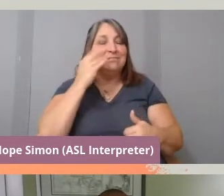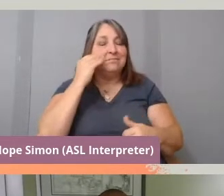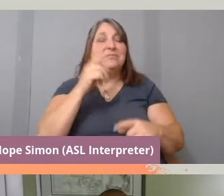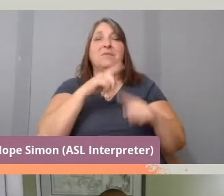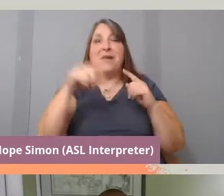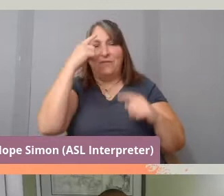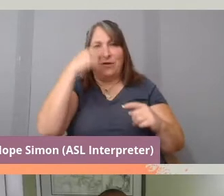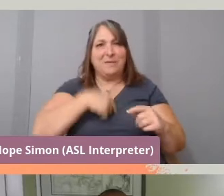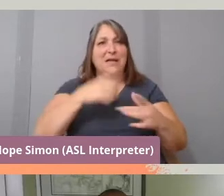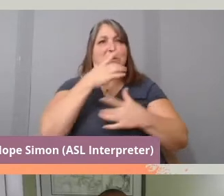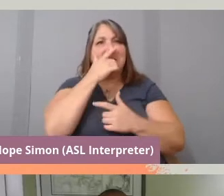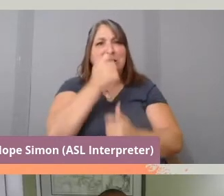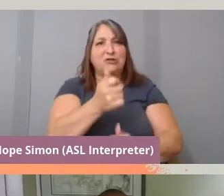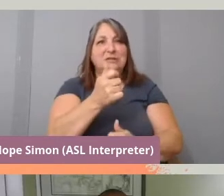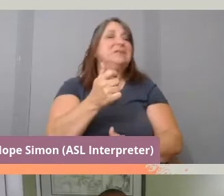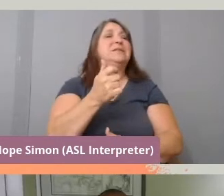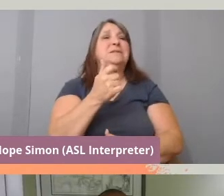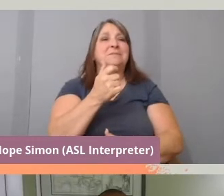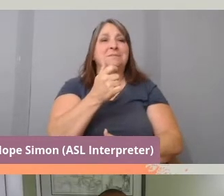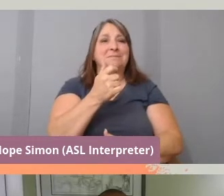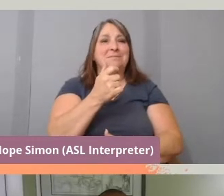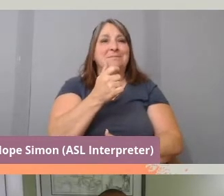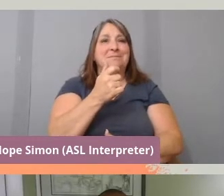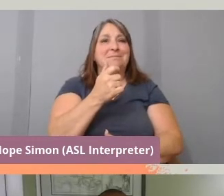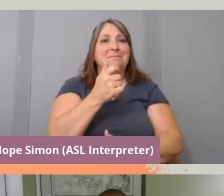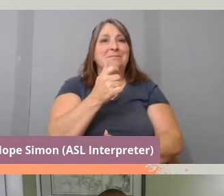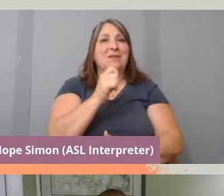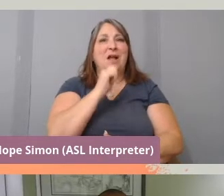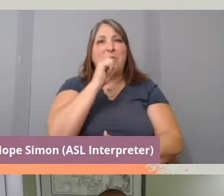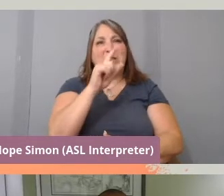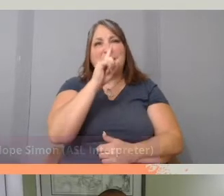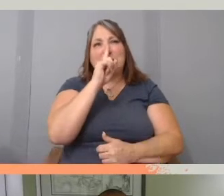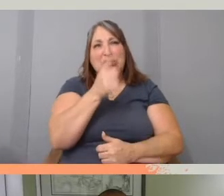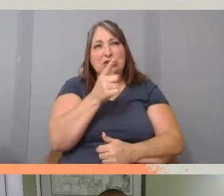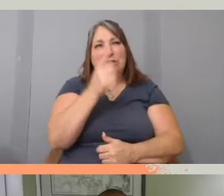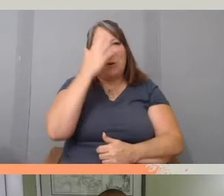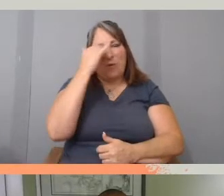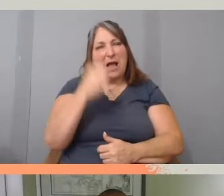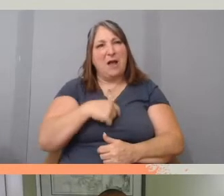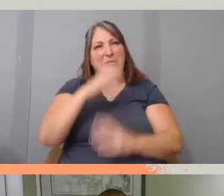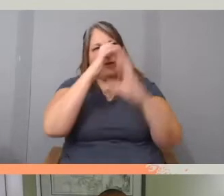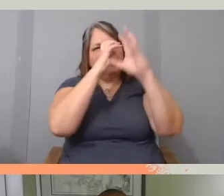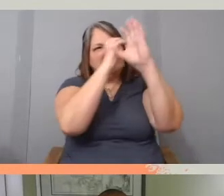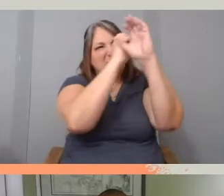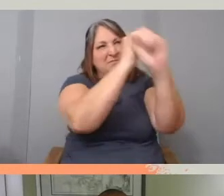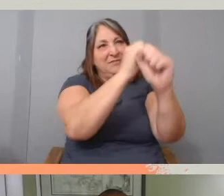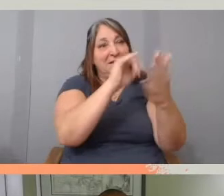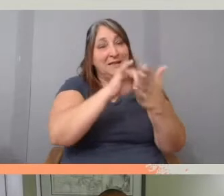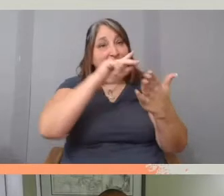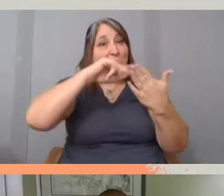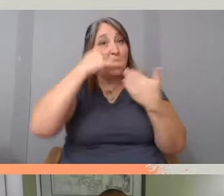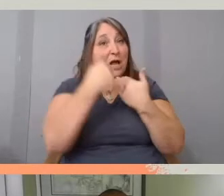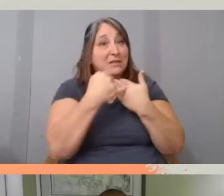I actually, wasn't really sure why I was so drawn into this project until we actually were in Jordan